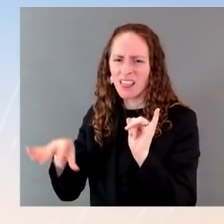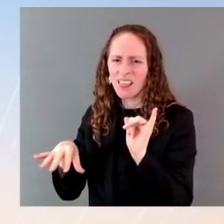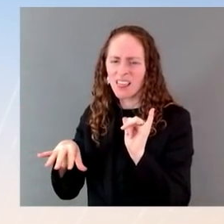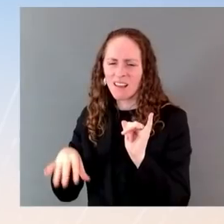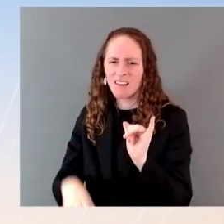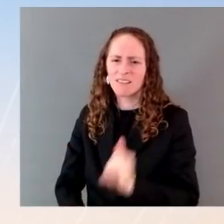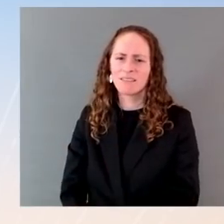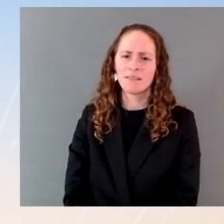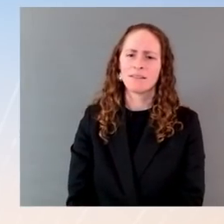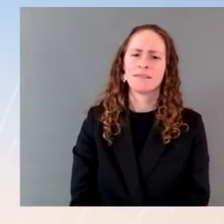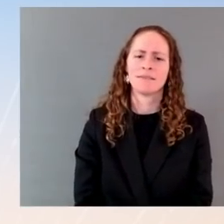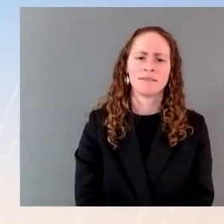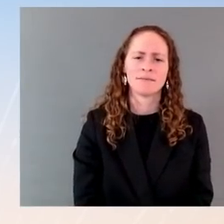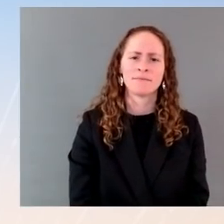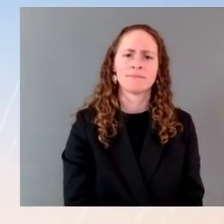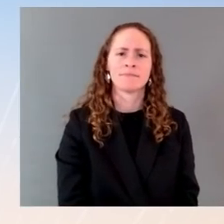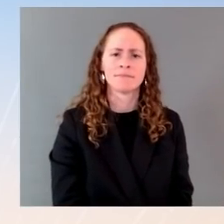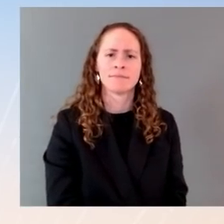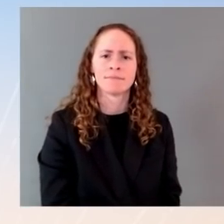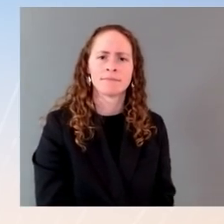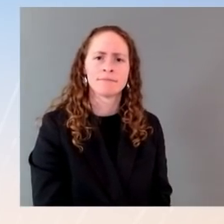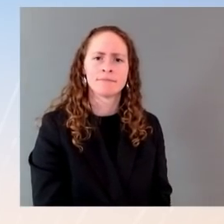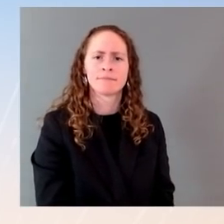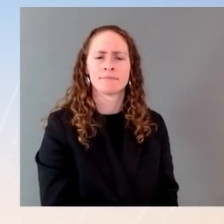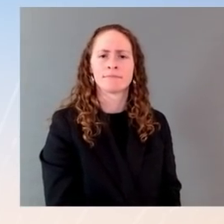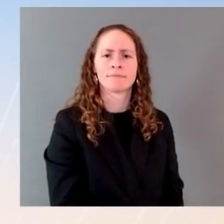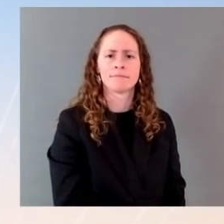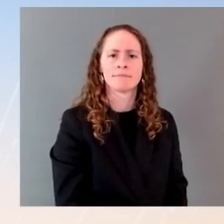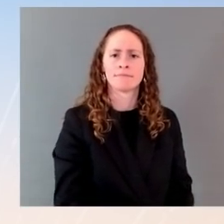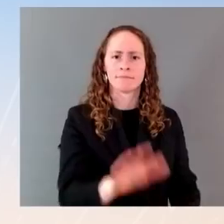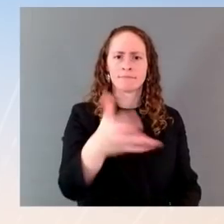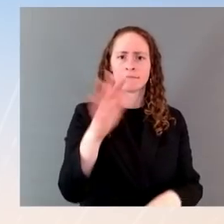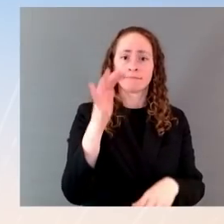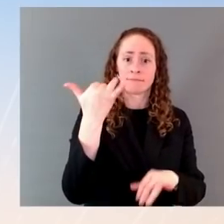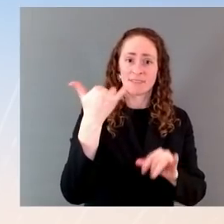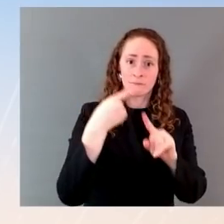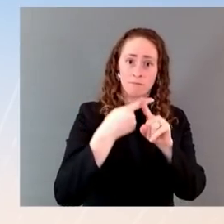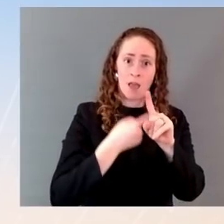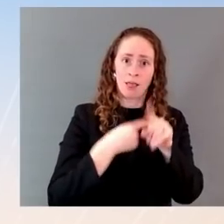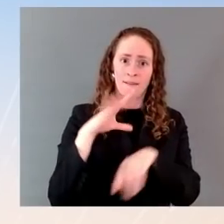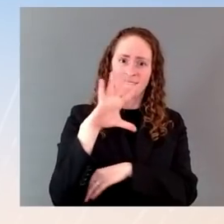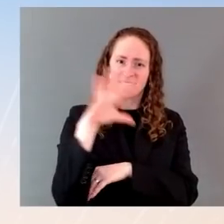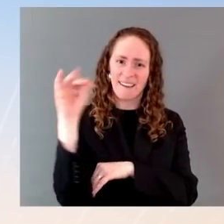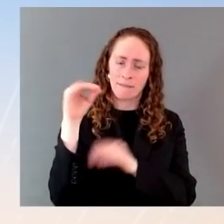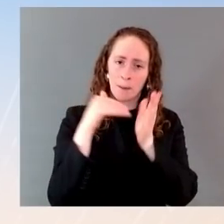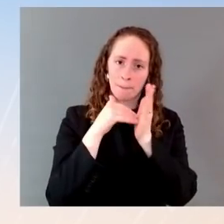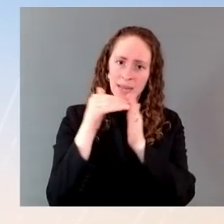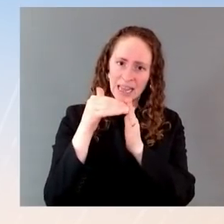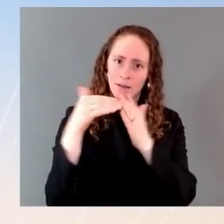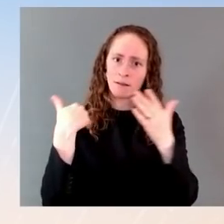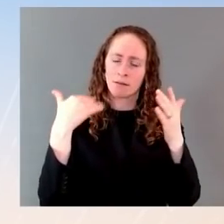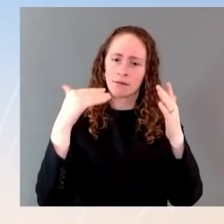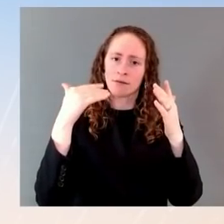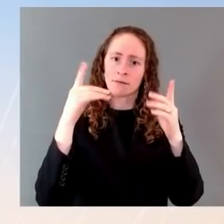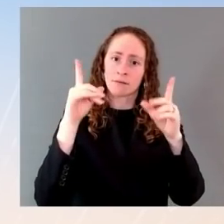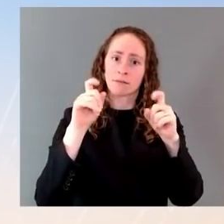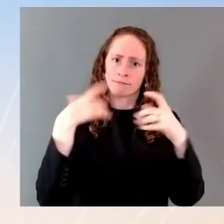this month, to community health centers and rural health centers across the country. And there are already 20,000 pharmacies